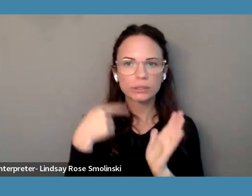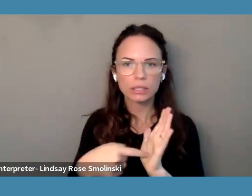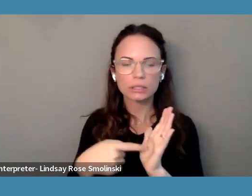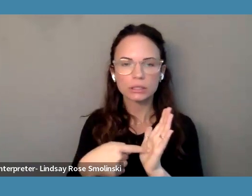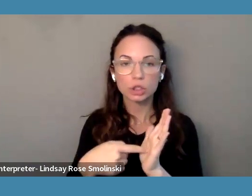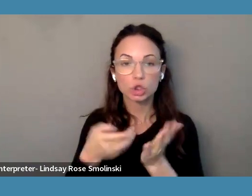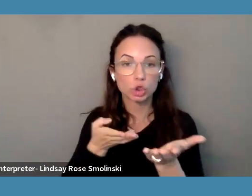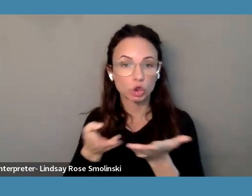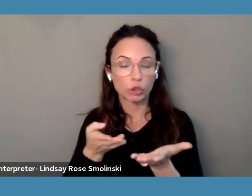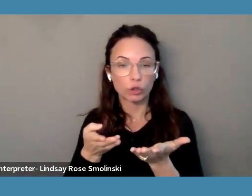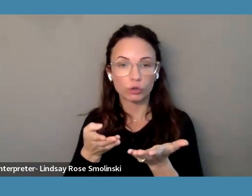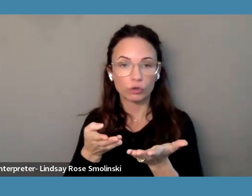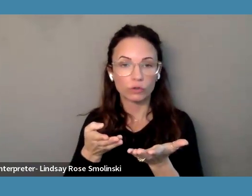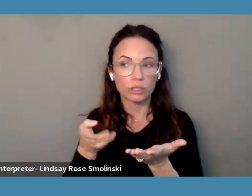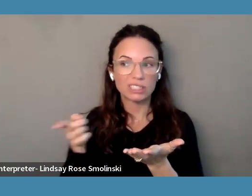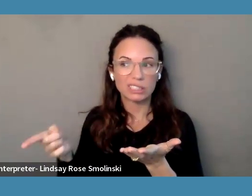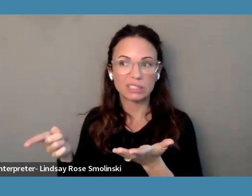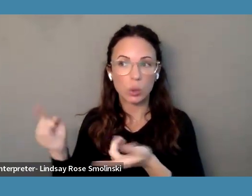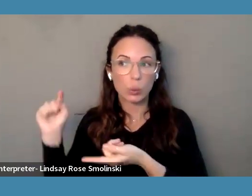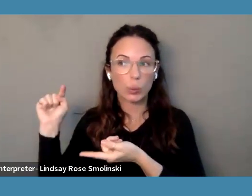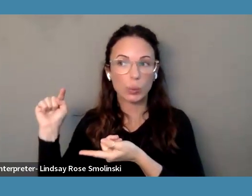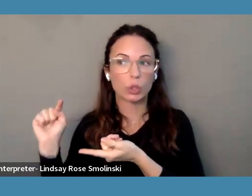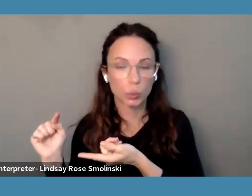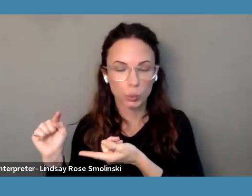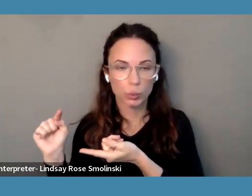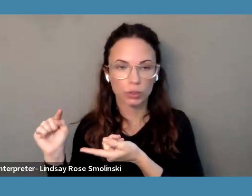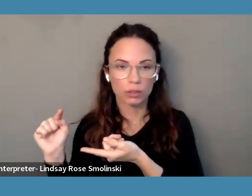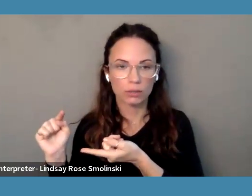that has been reduced, so you were already receiving,